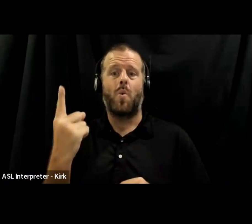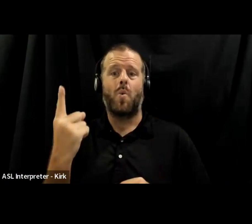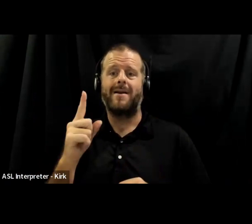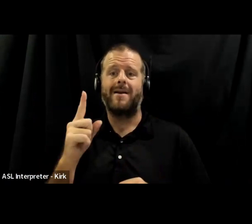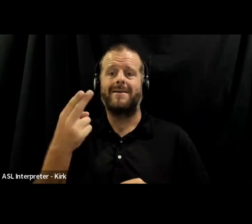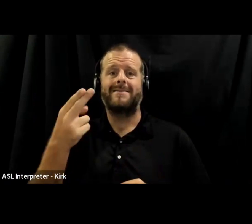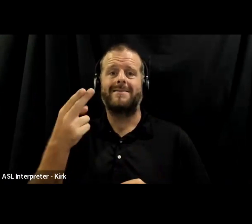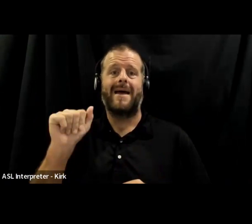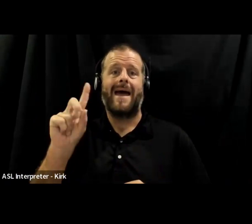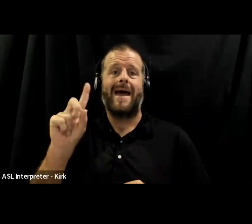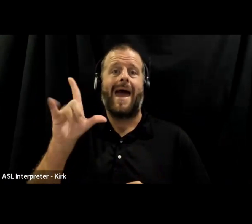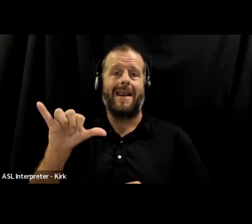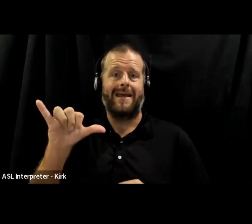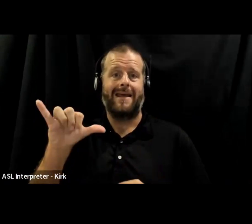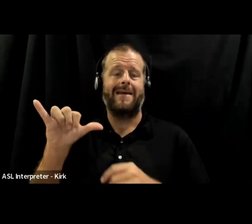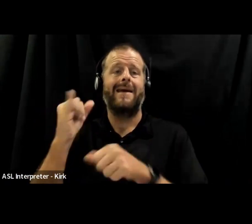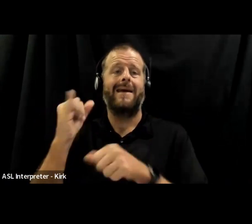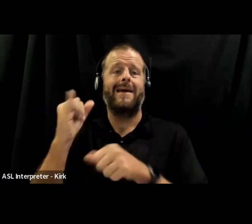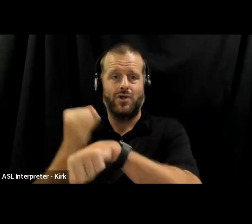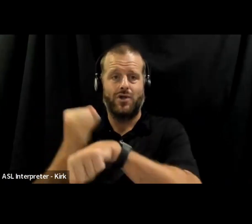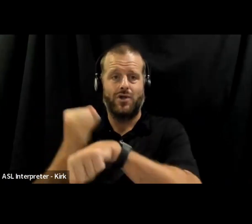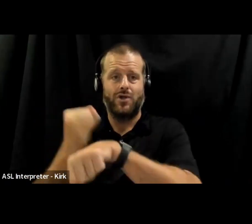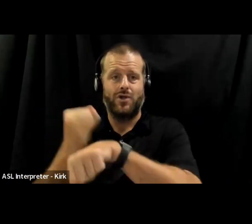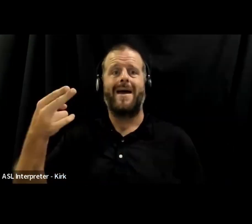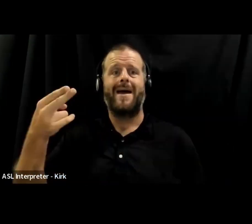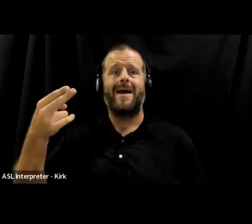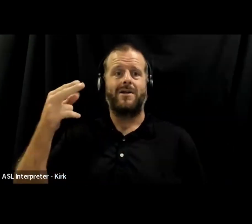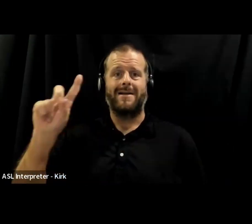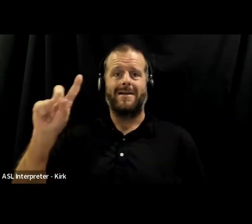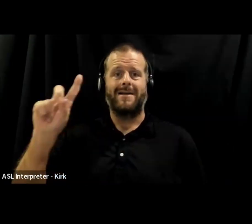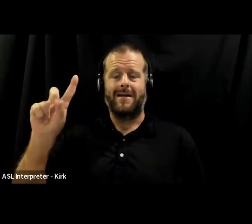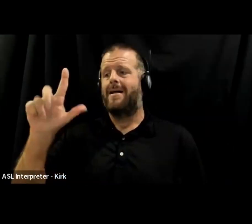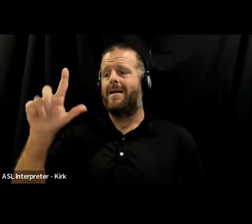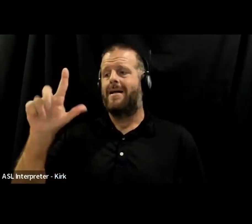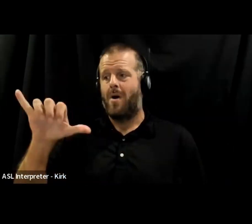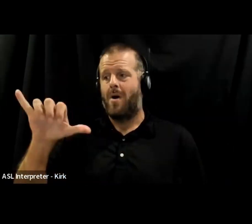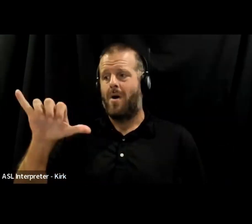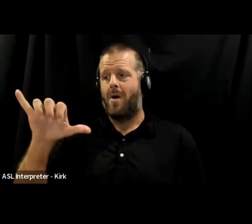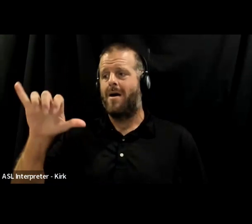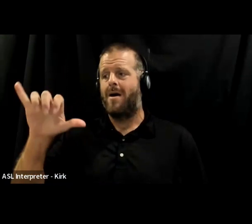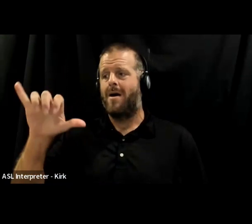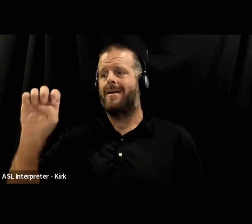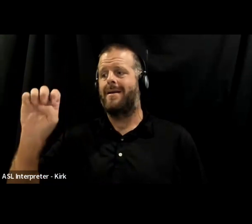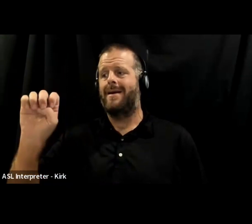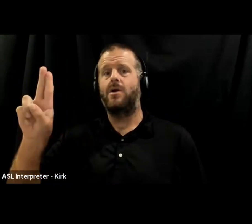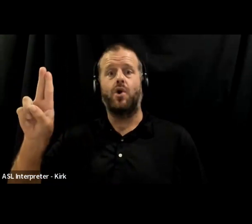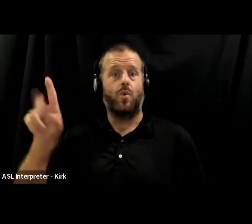Institute at h a d l e y . e d u. They will send you braille in the